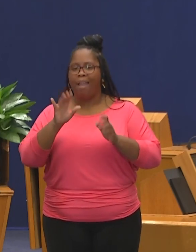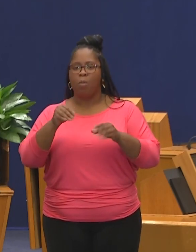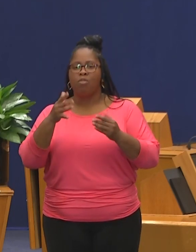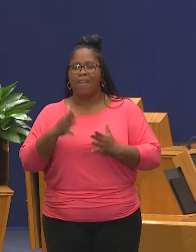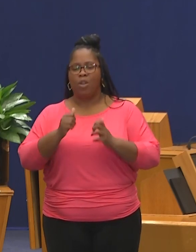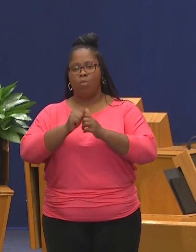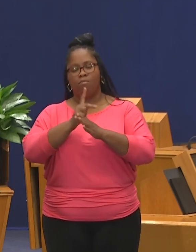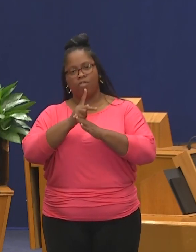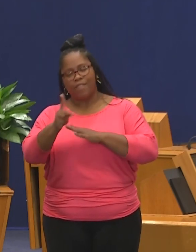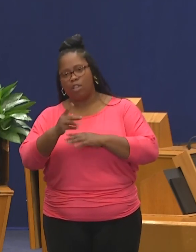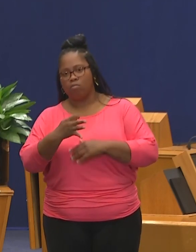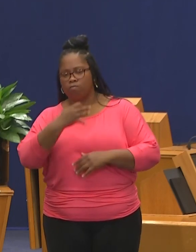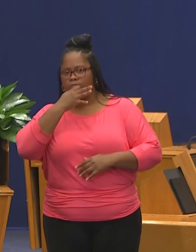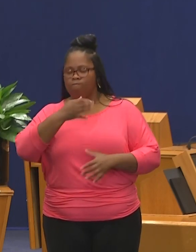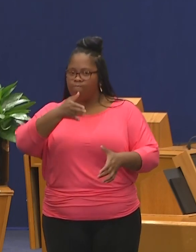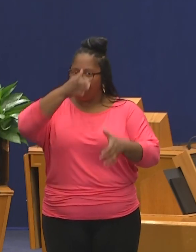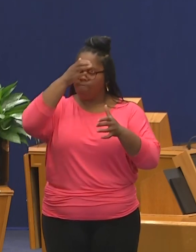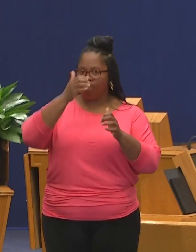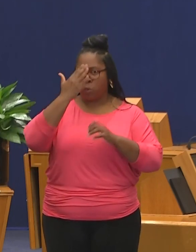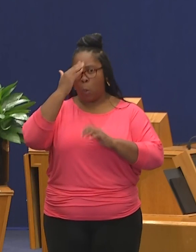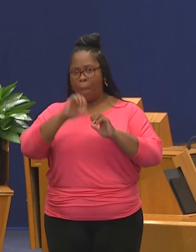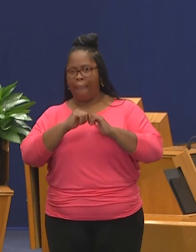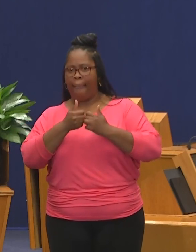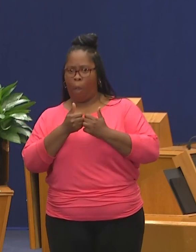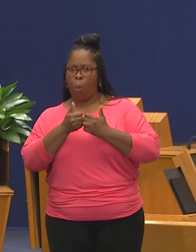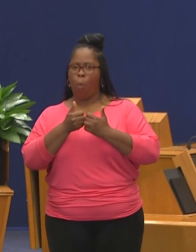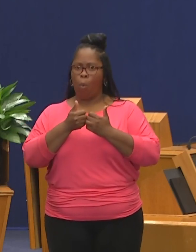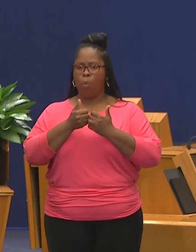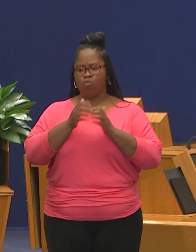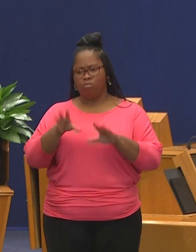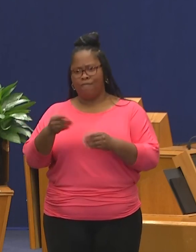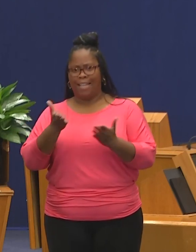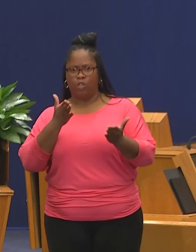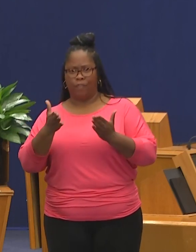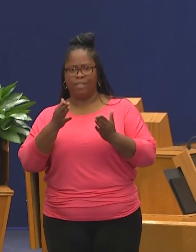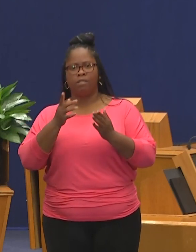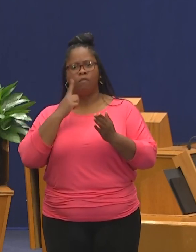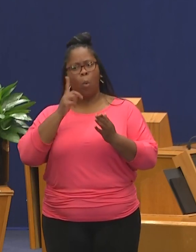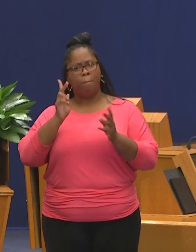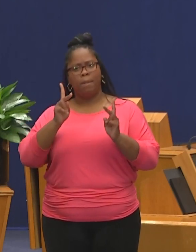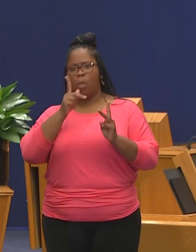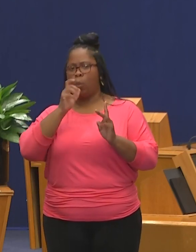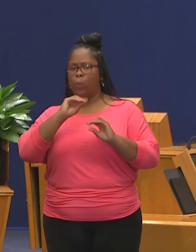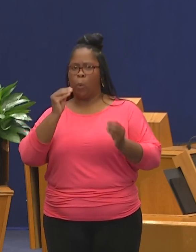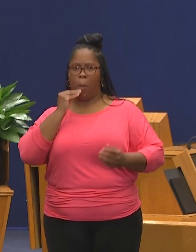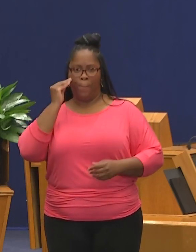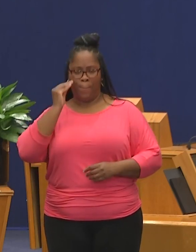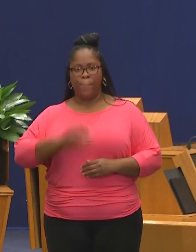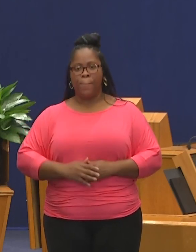HOMELESS SERVICES NONPROFIT PROVIDER WITH PROFESSIONAL EXPERTISE IN ADMINISTERING